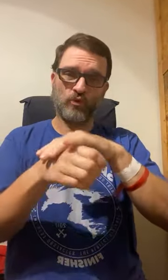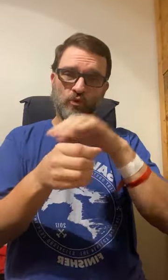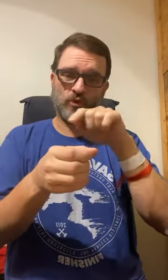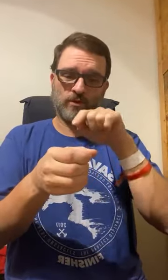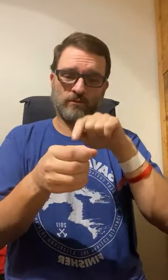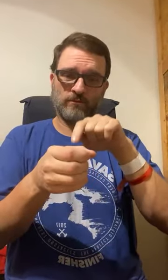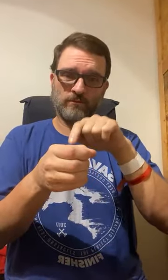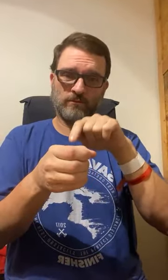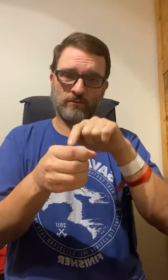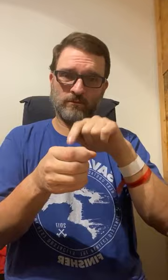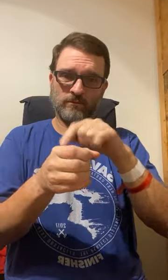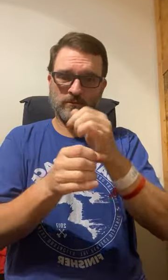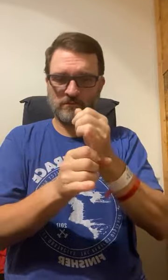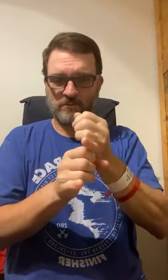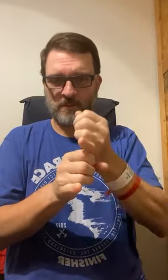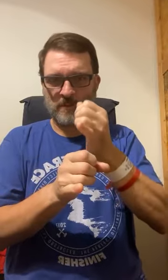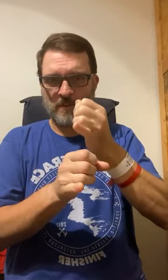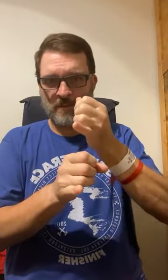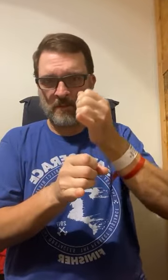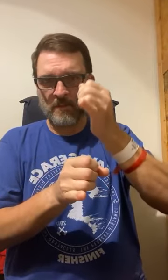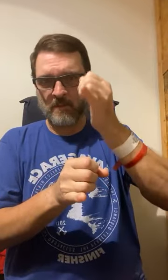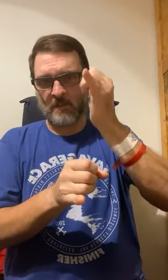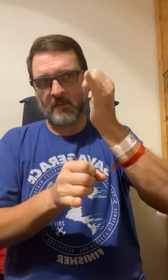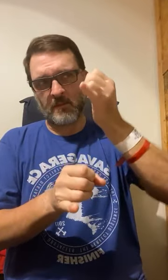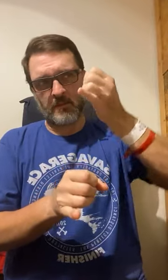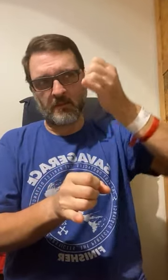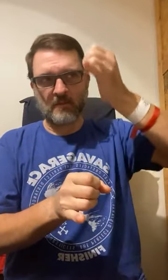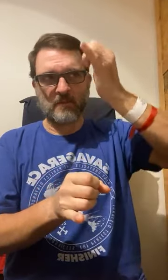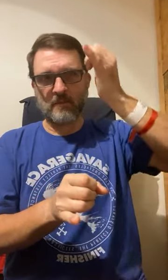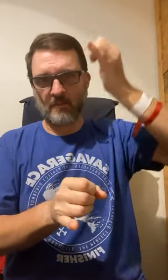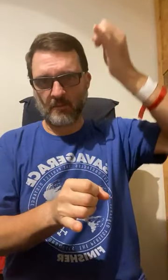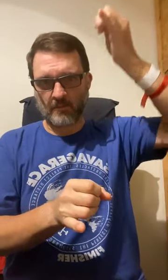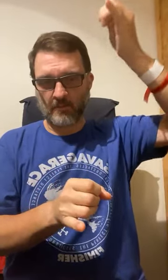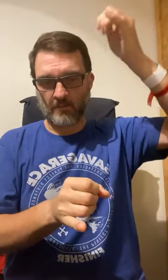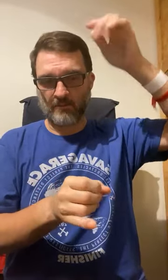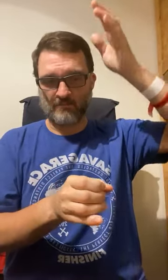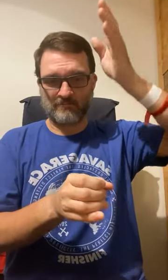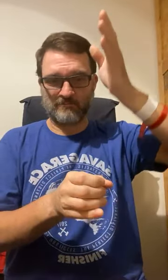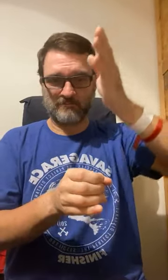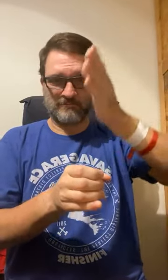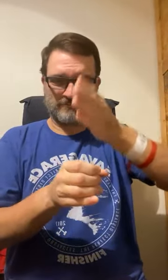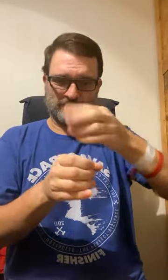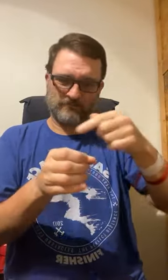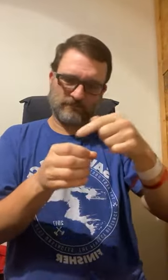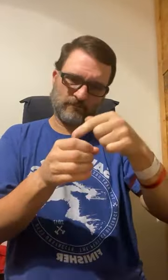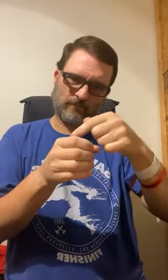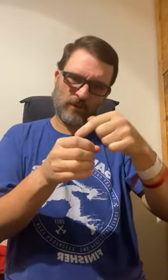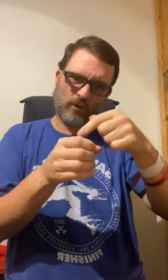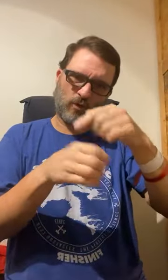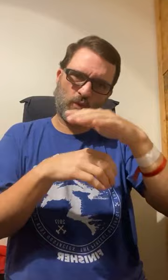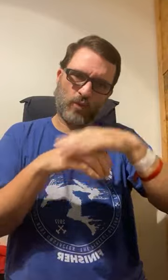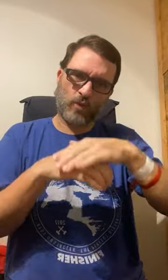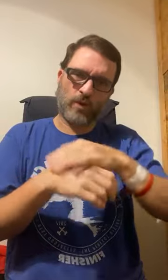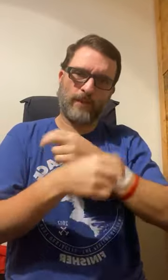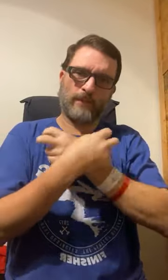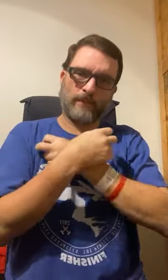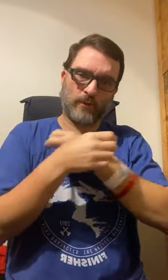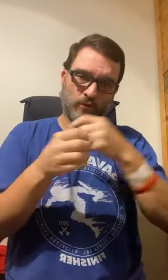The tumor is on the spine.